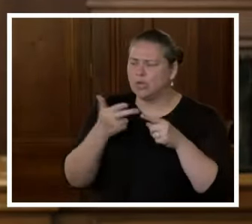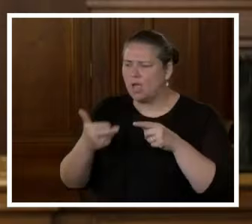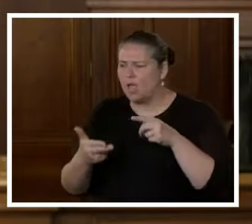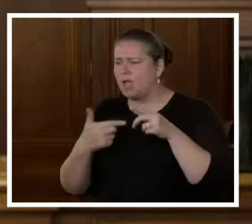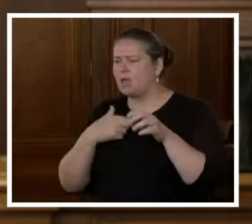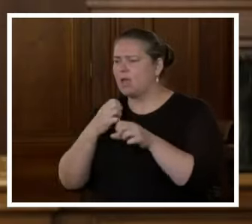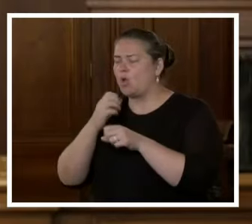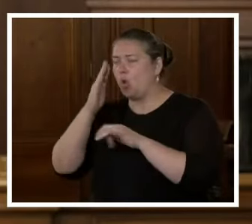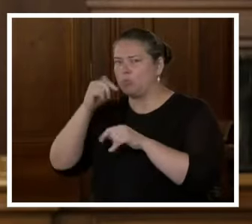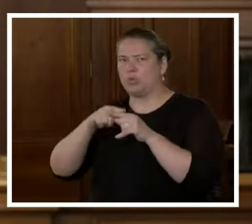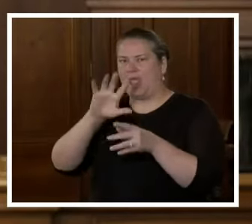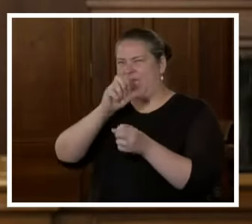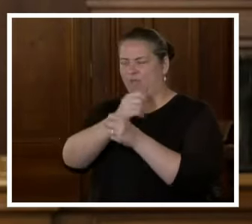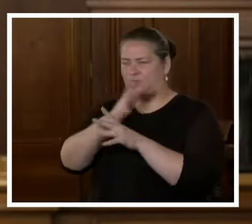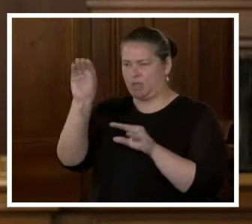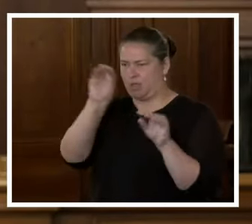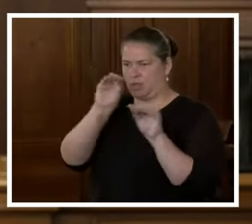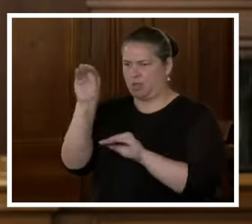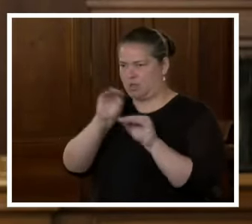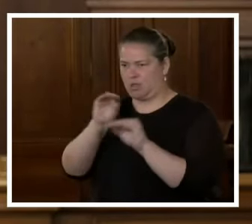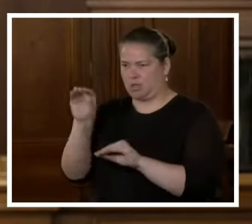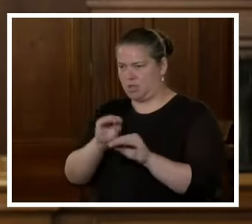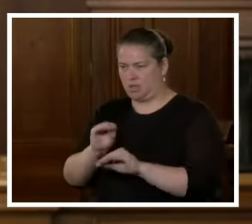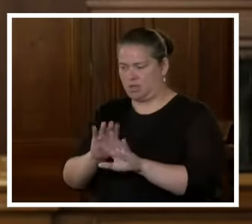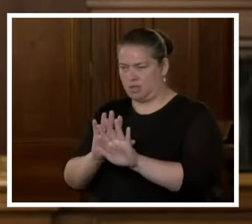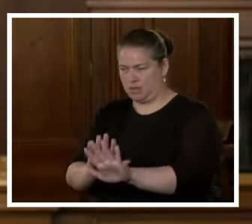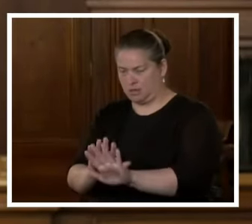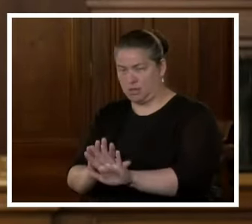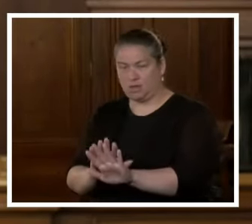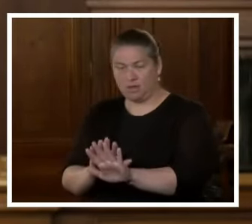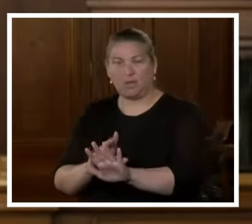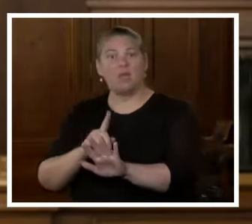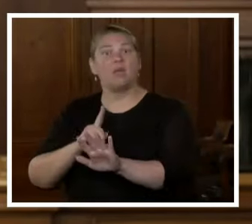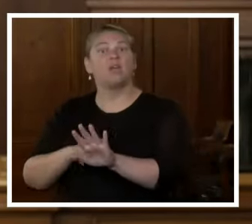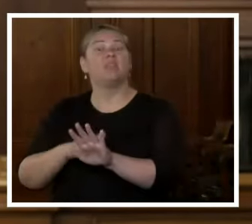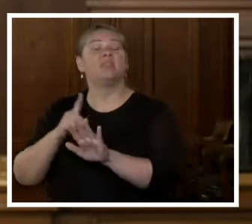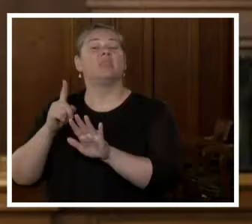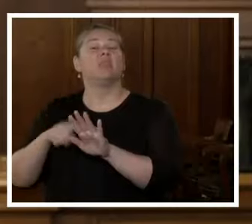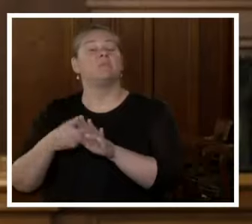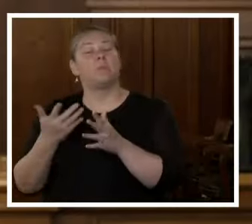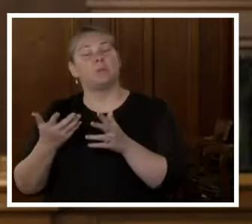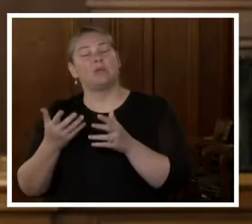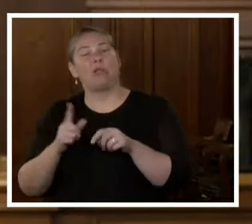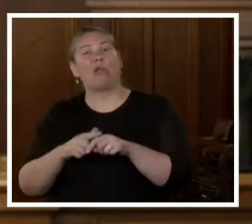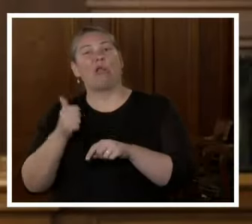GOING TO GET TO THE TRUTH, AND THAT I TRUST THE PEOPLE OF